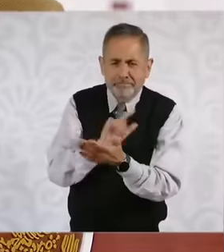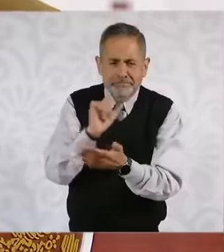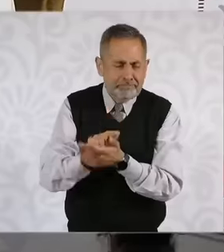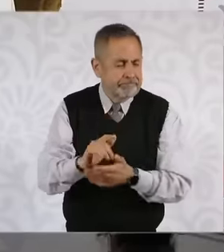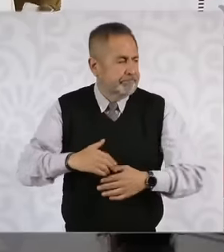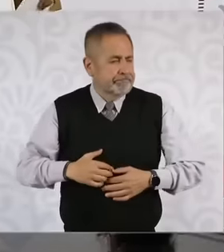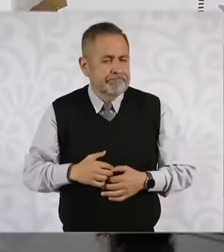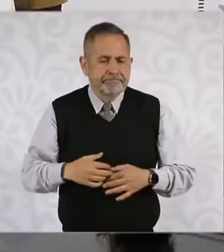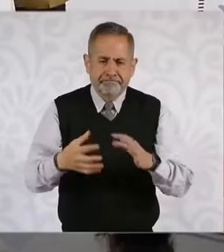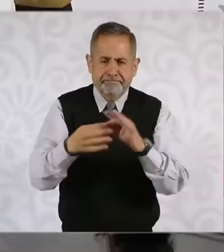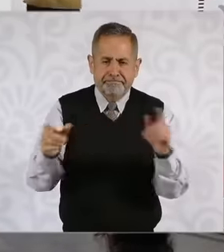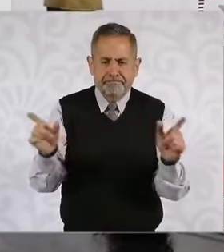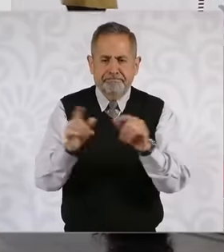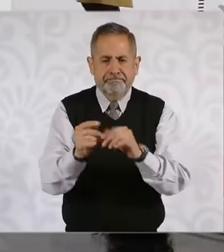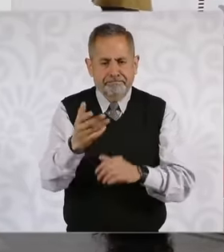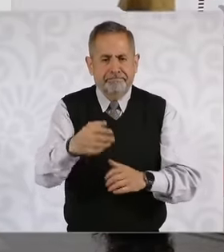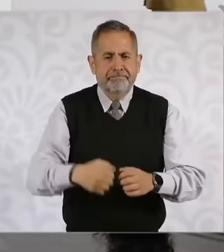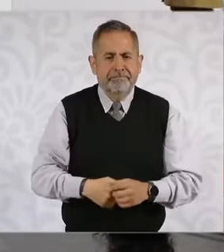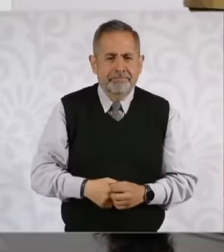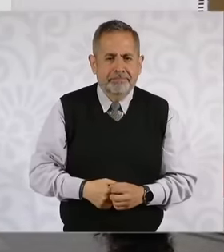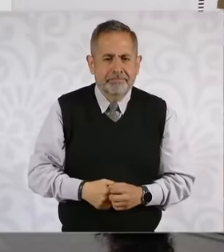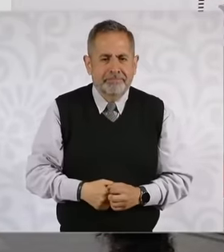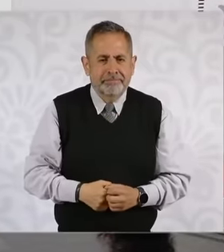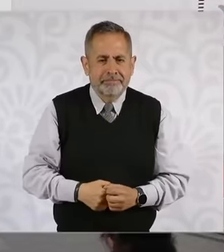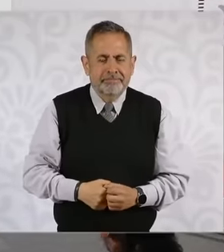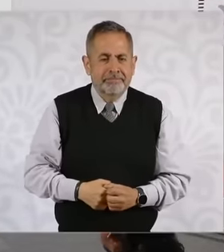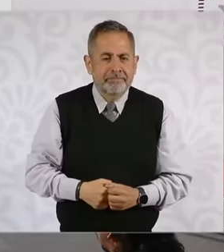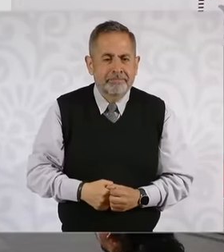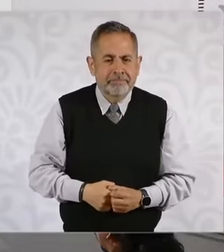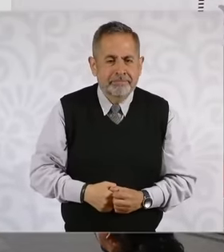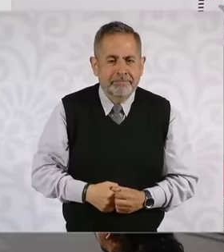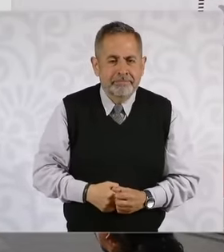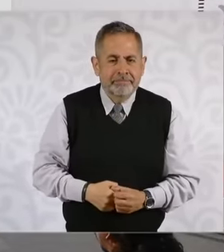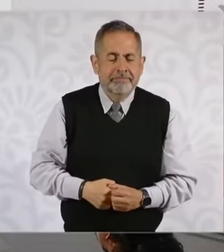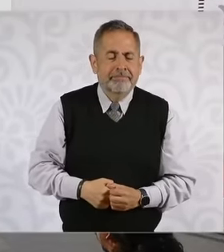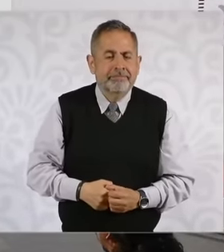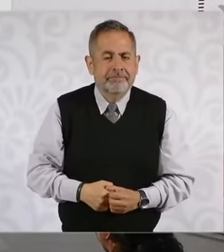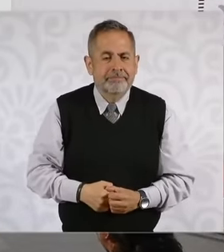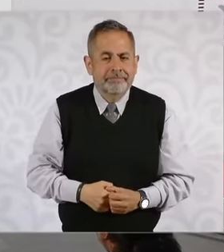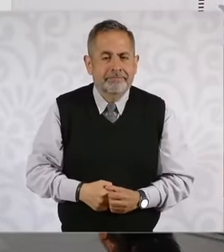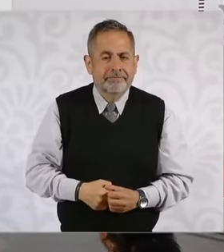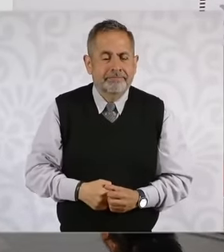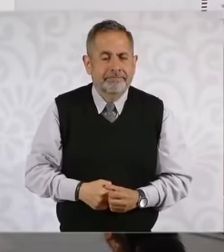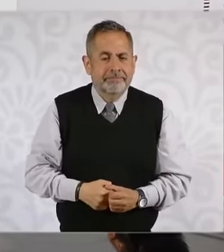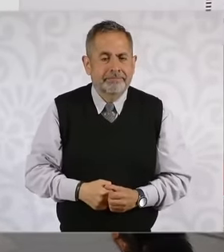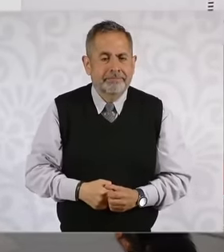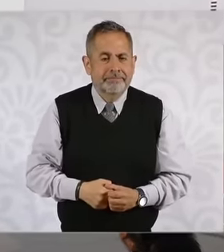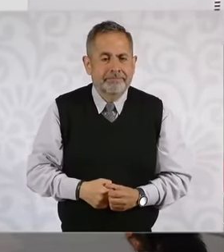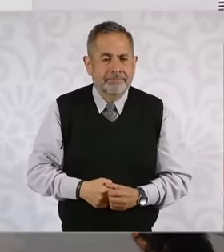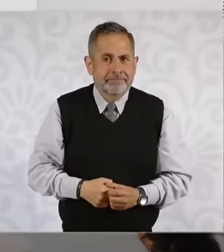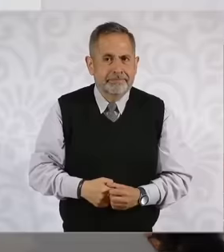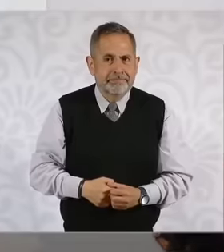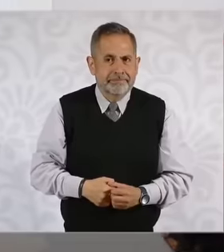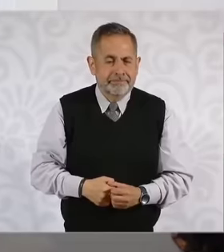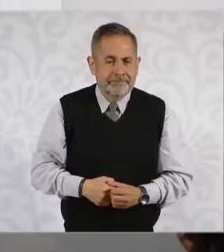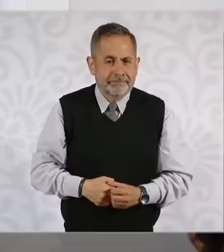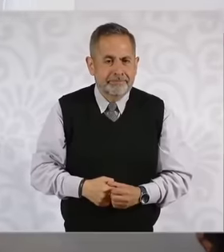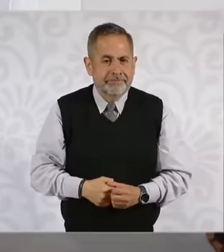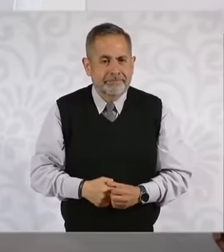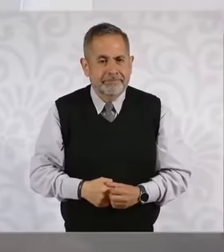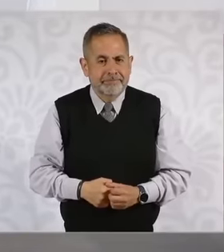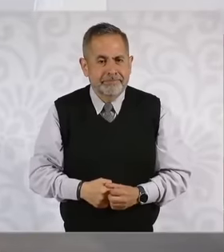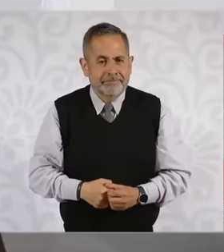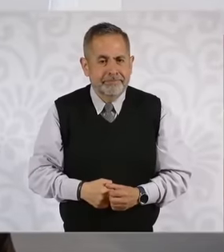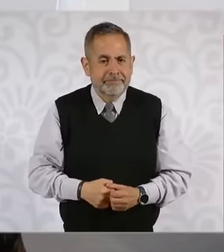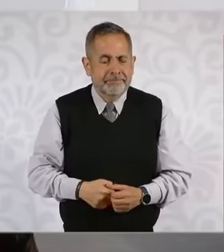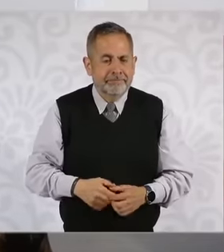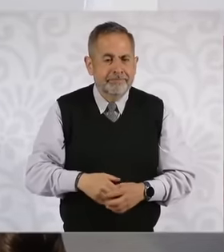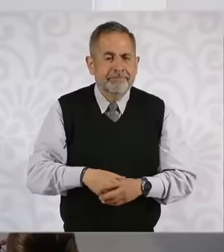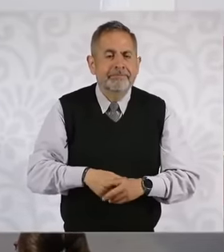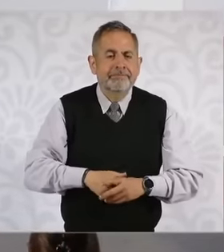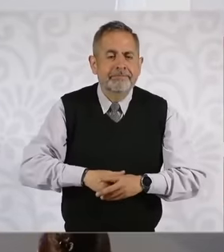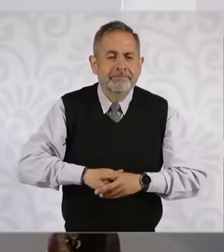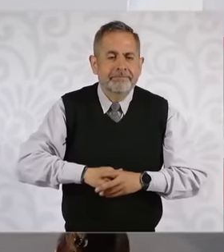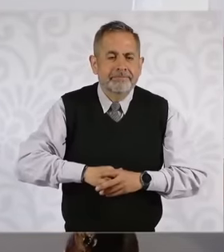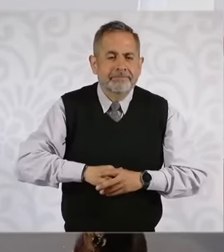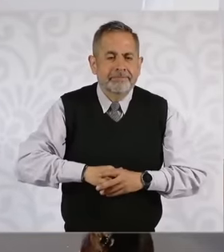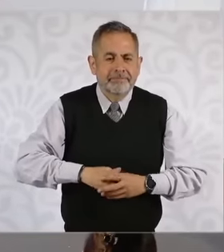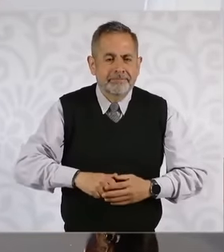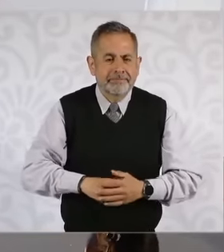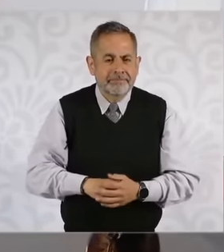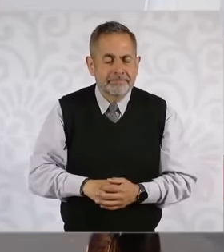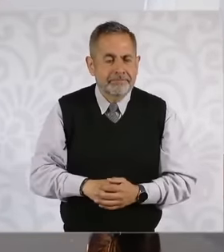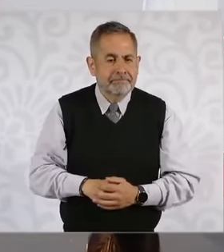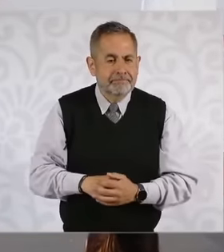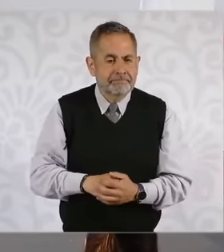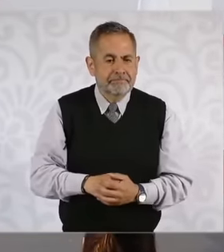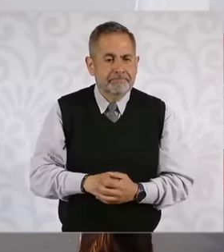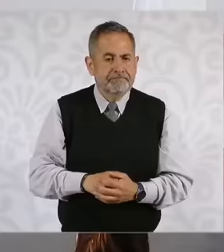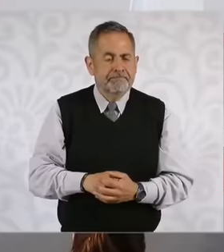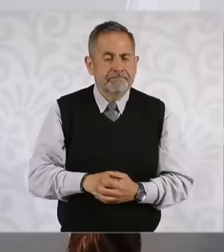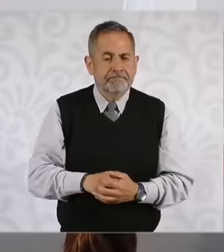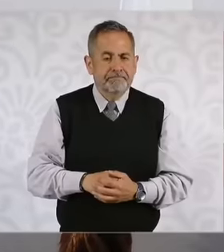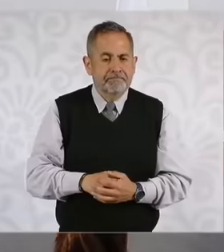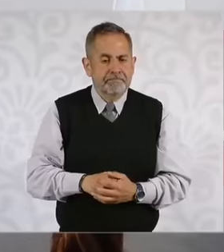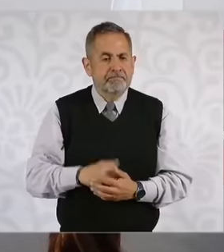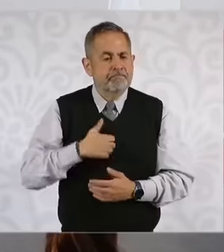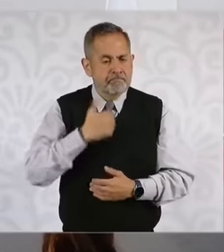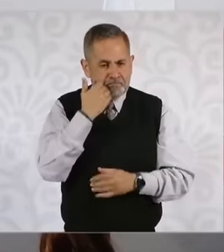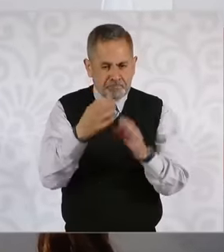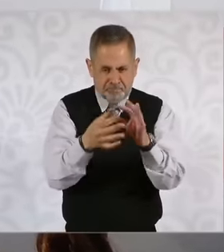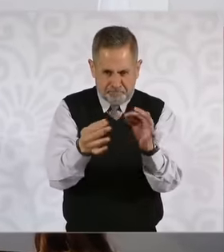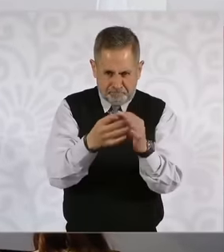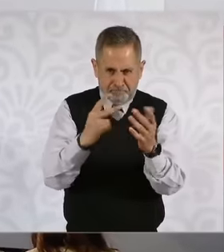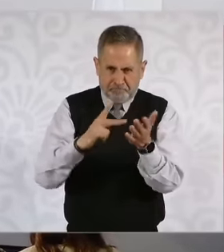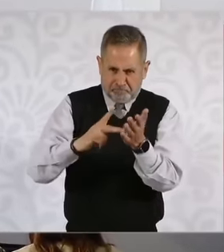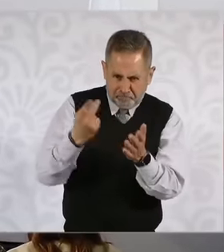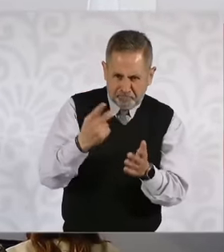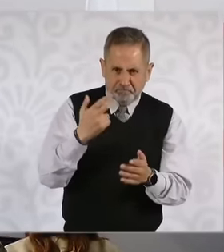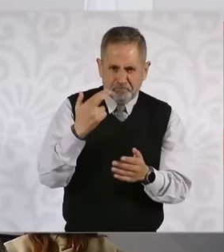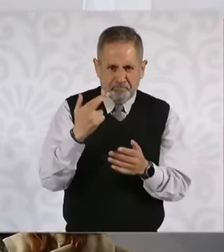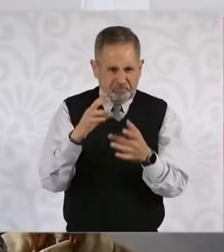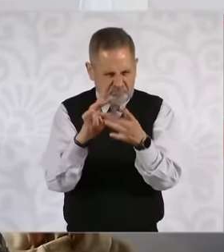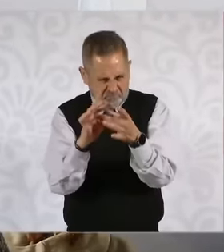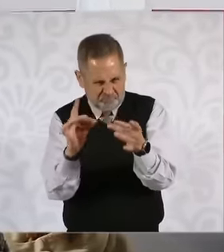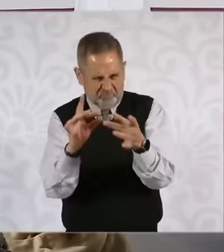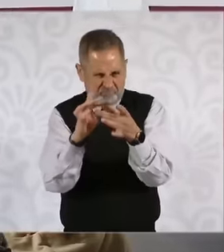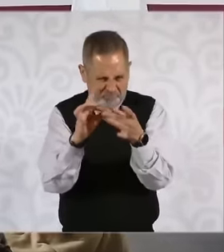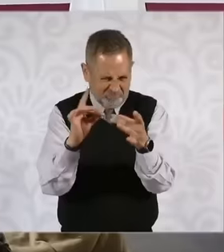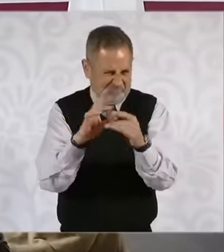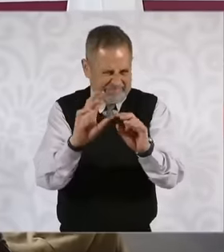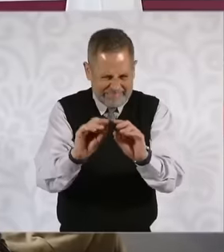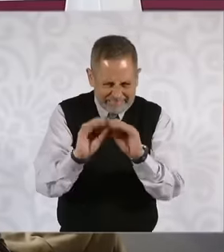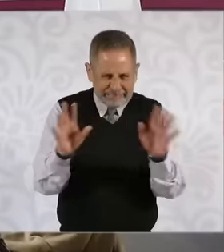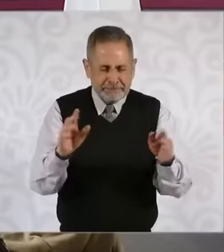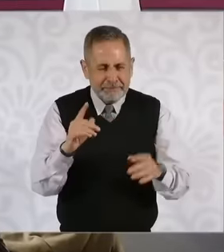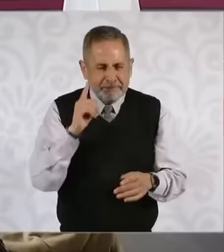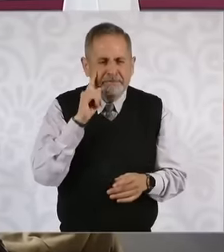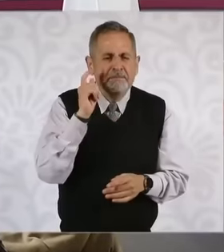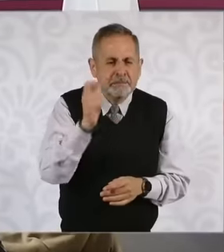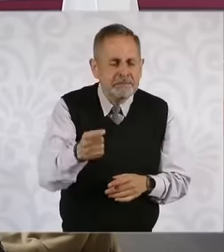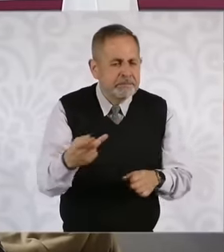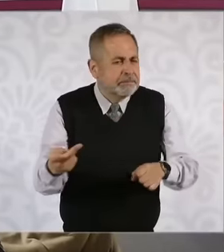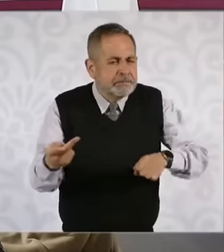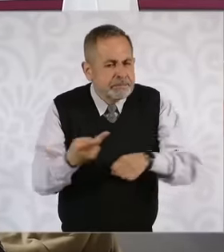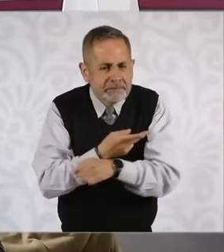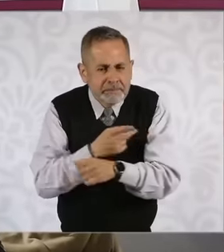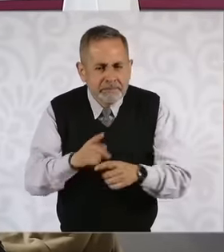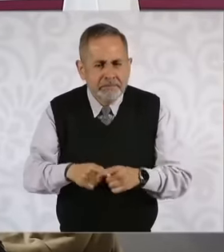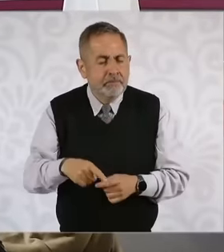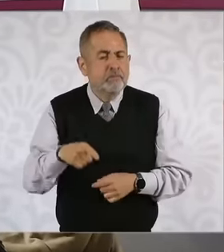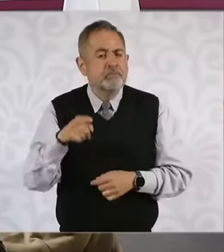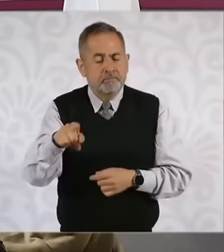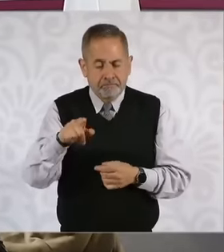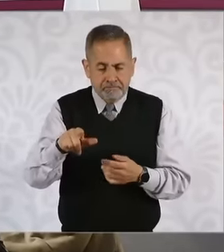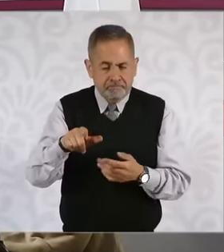president I want to review again how the constitutional reform of the